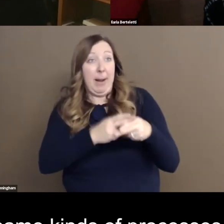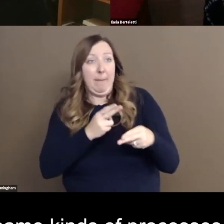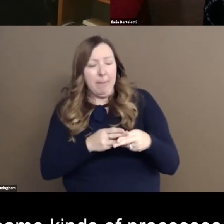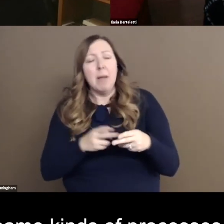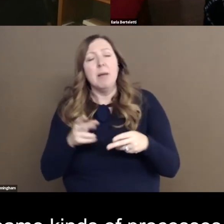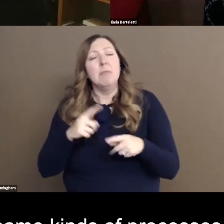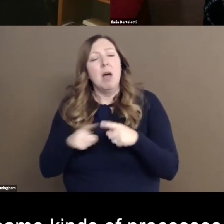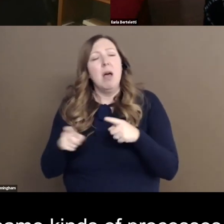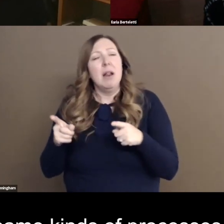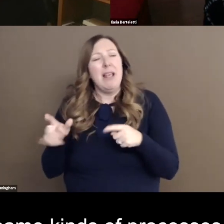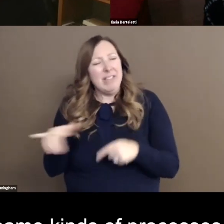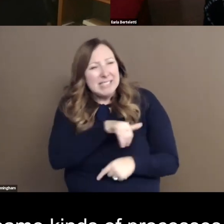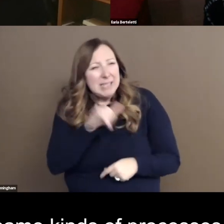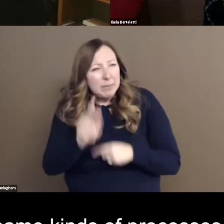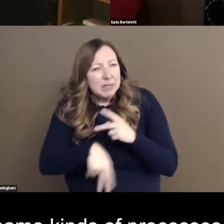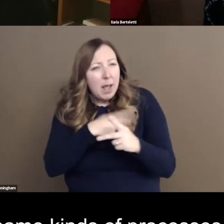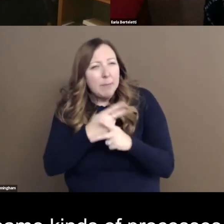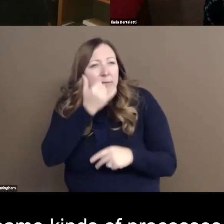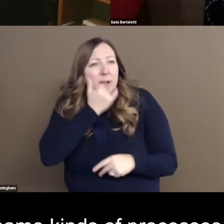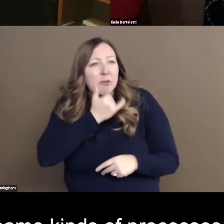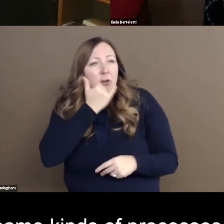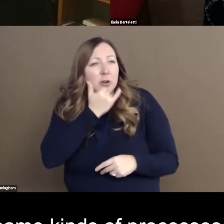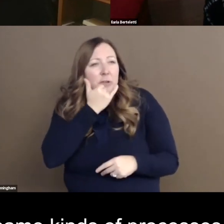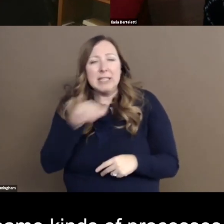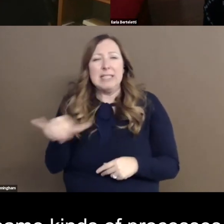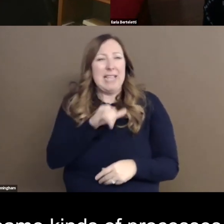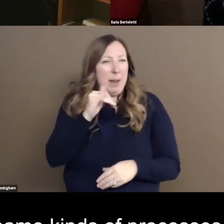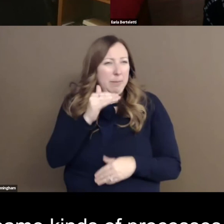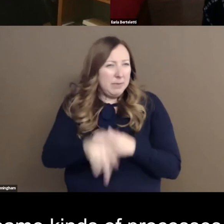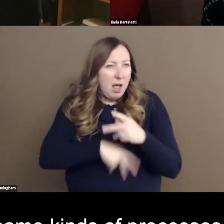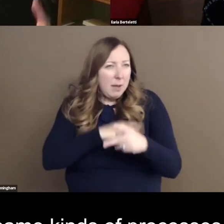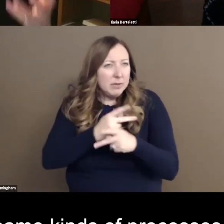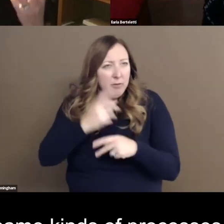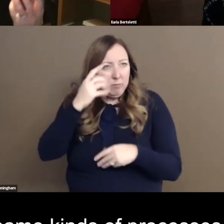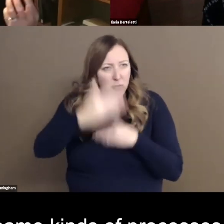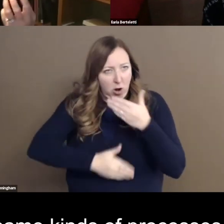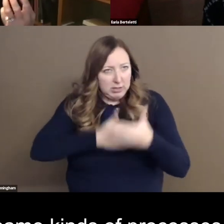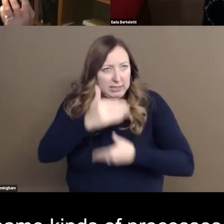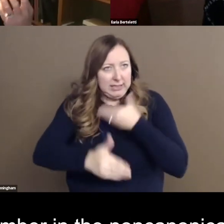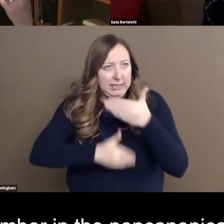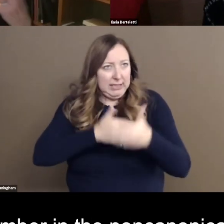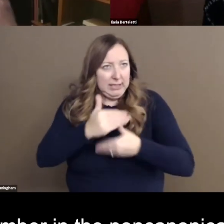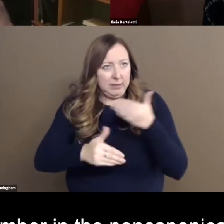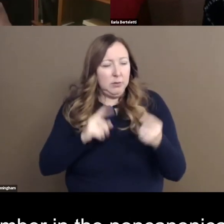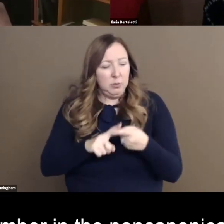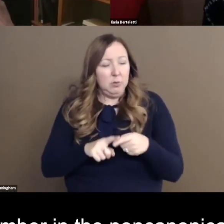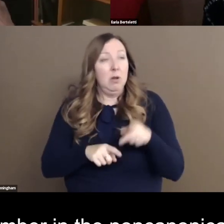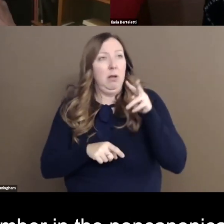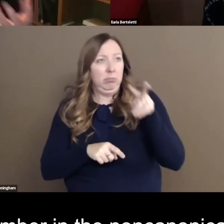kinds of processes that are used to recover the